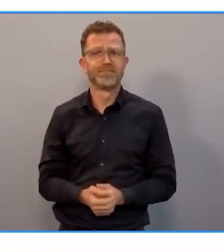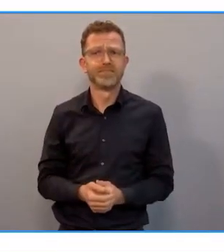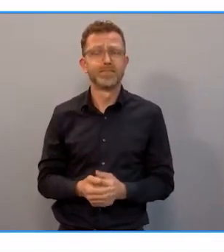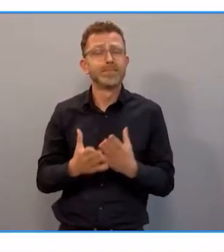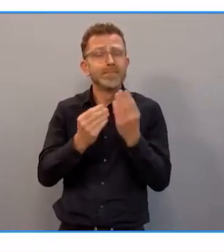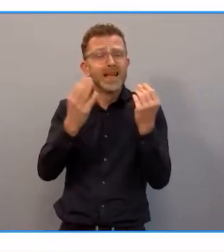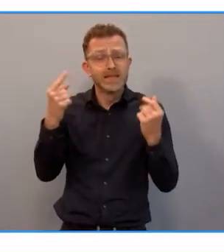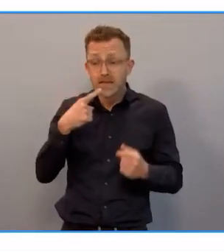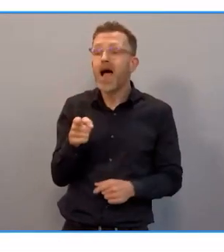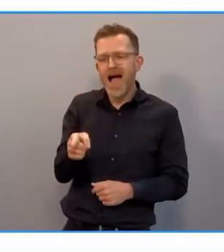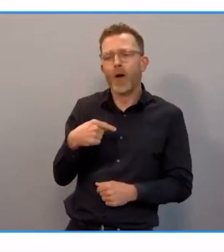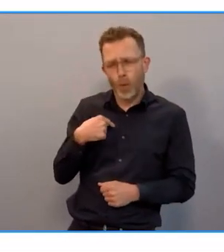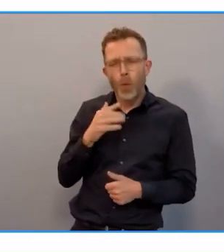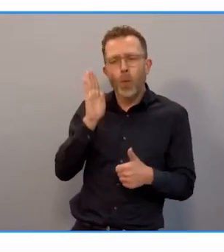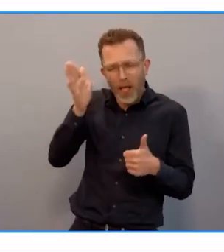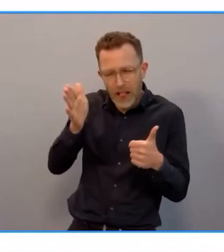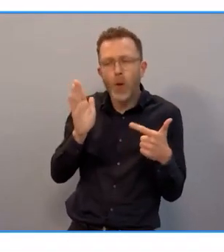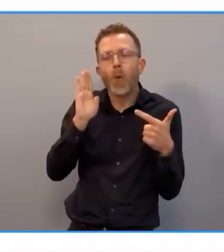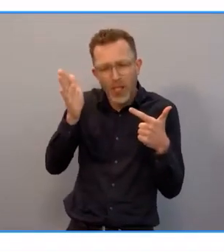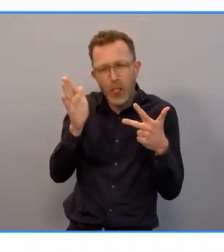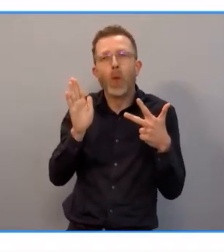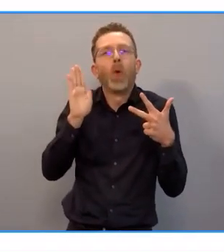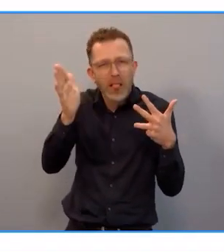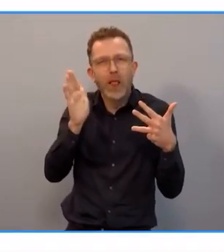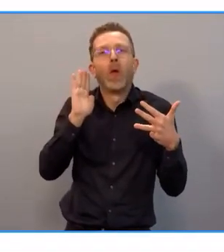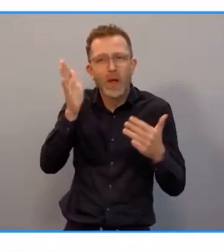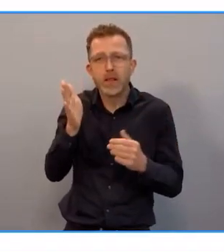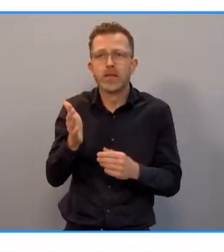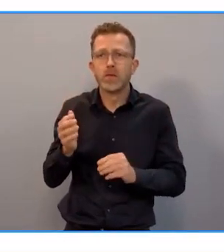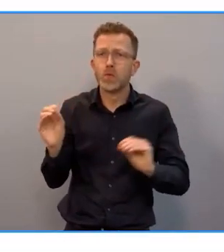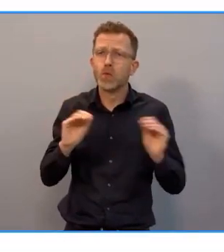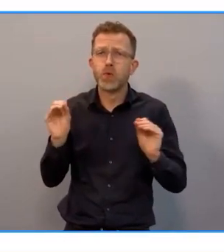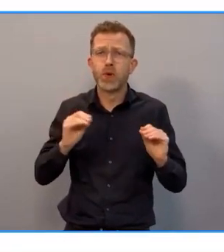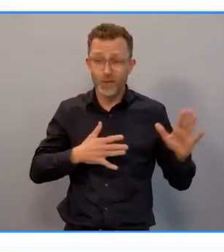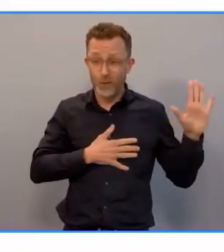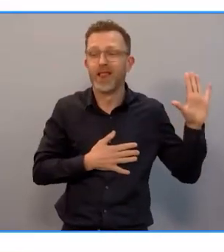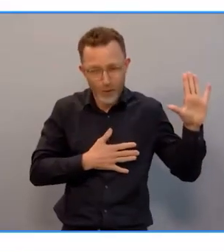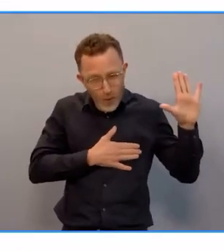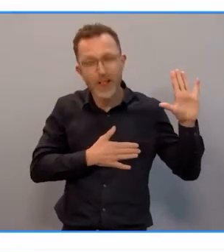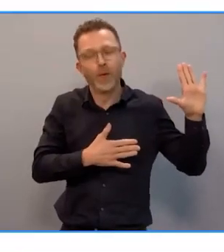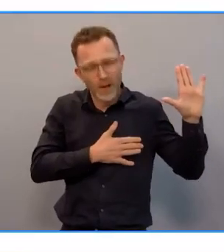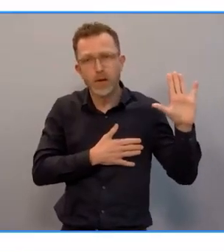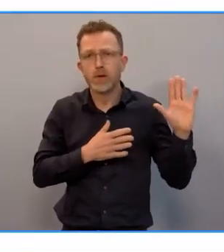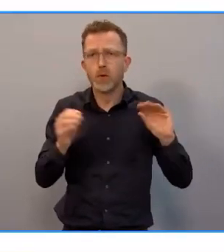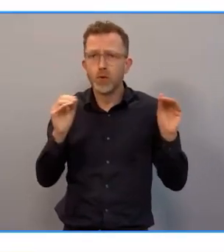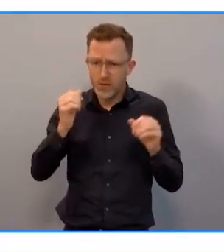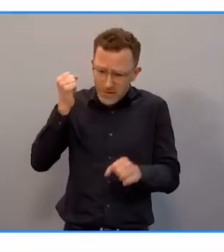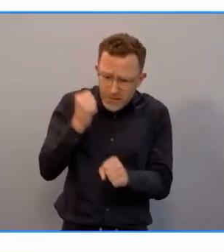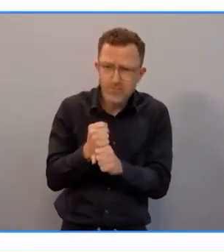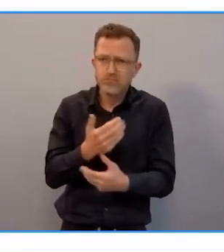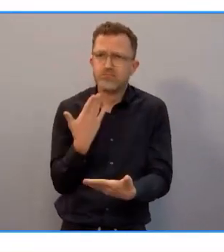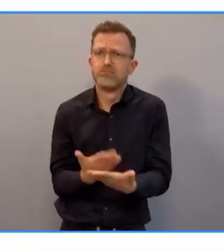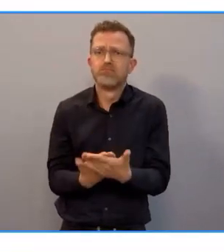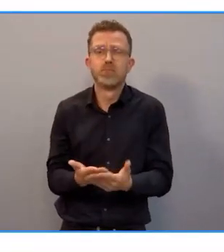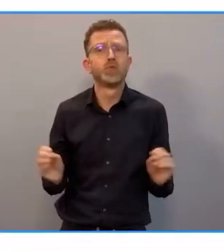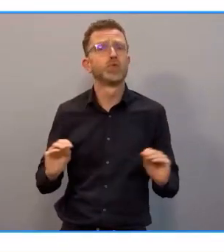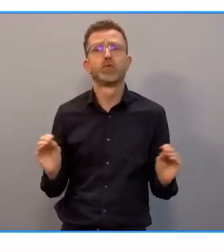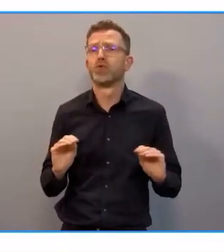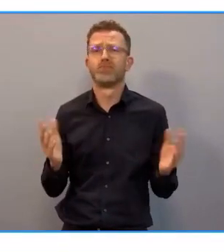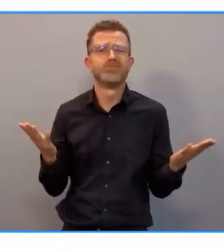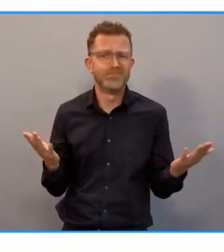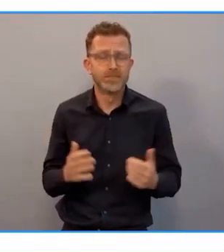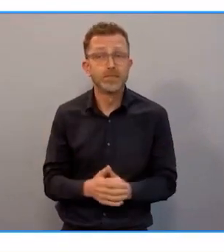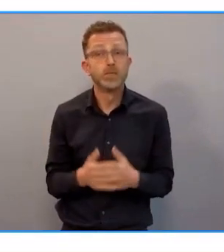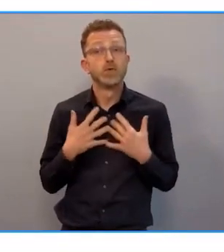Today we have hope in this declaration to not find the same fate.